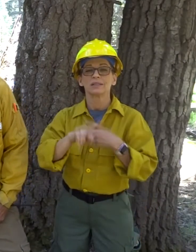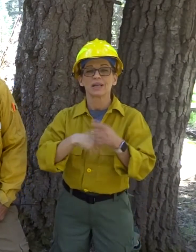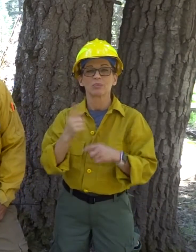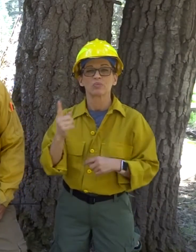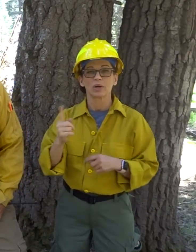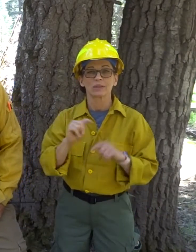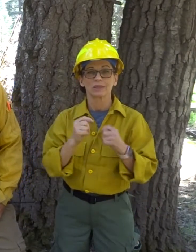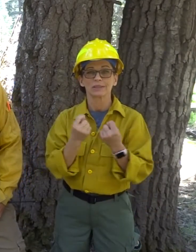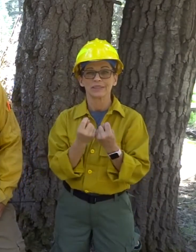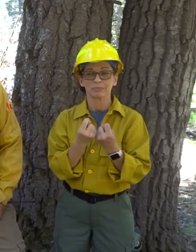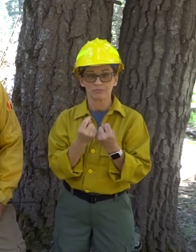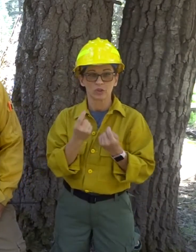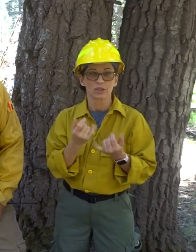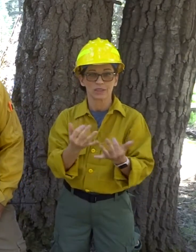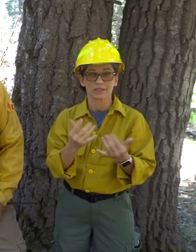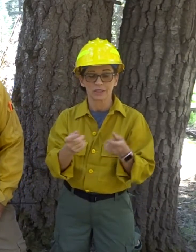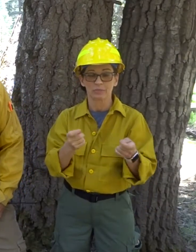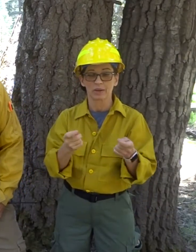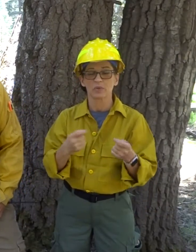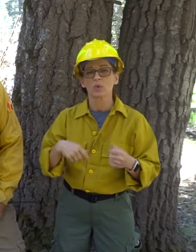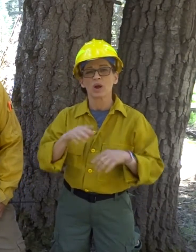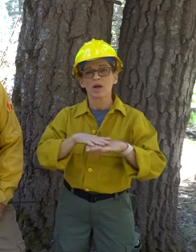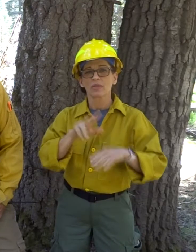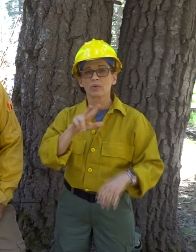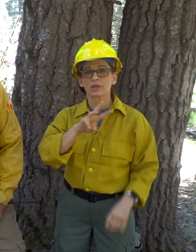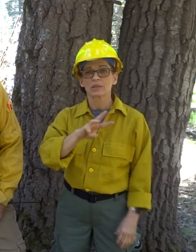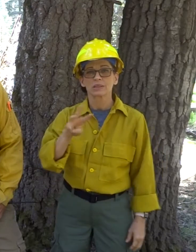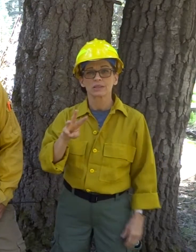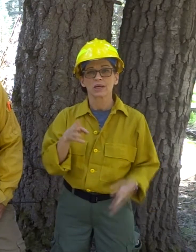We're here on the 366 road today looking at hazard trees.